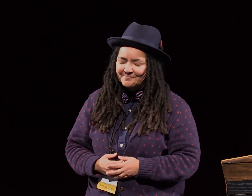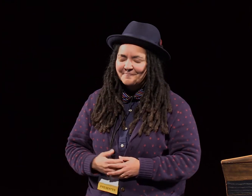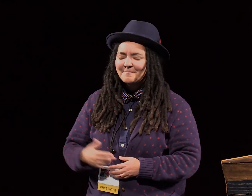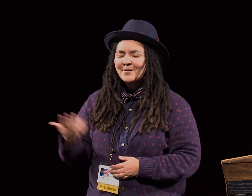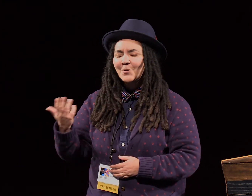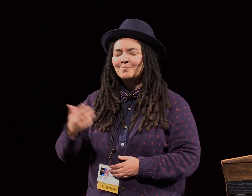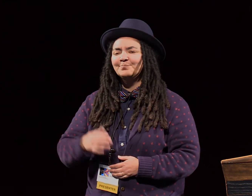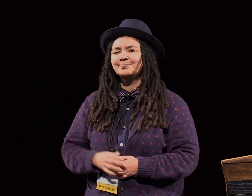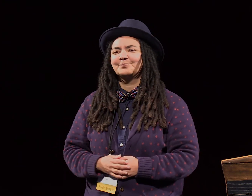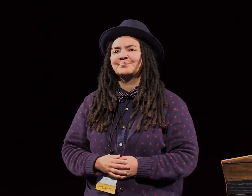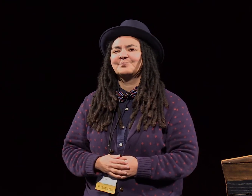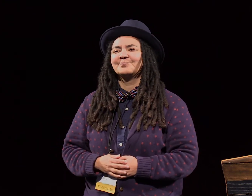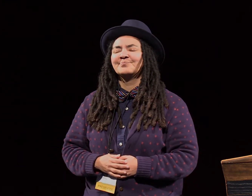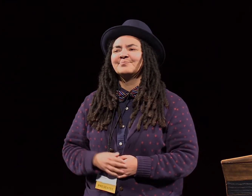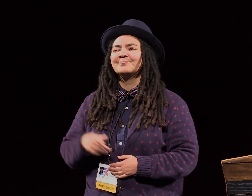and dress the way that I wanted to.